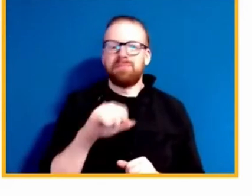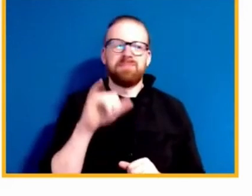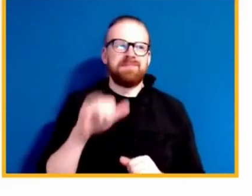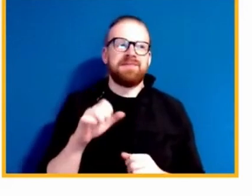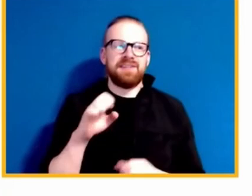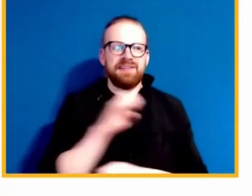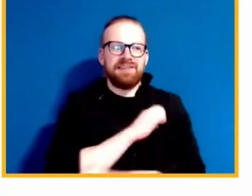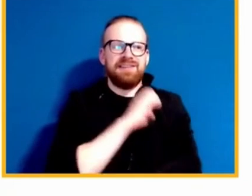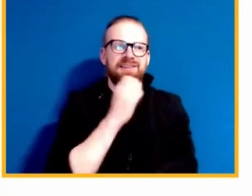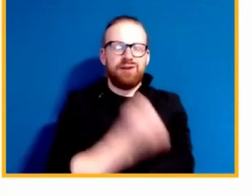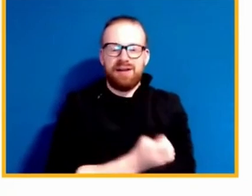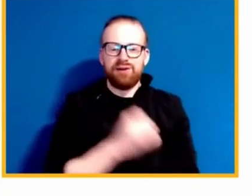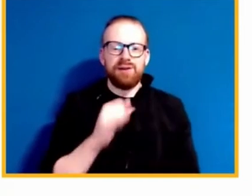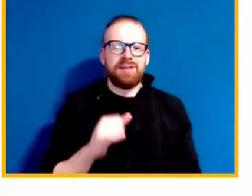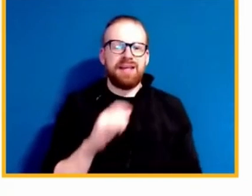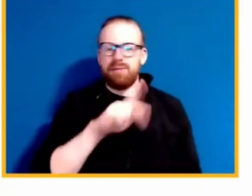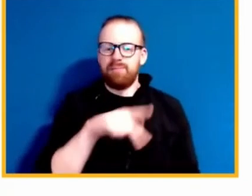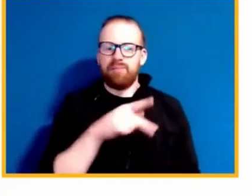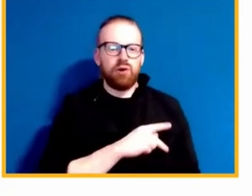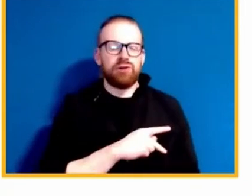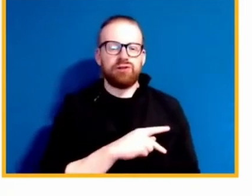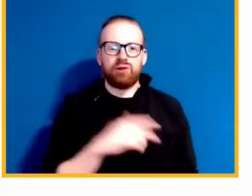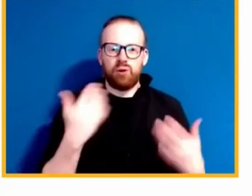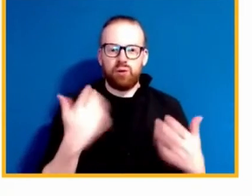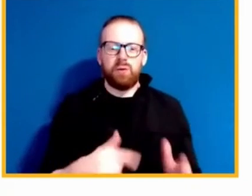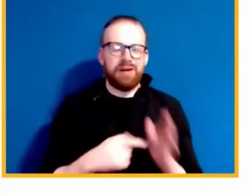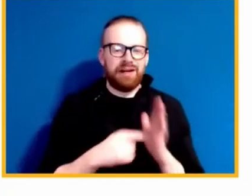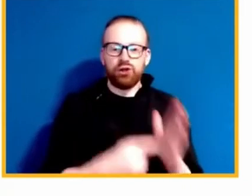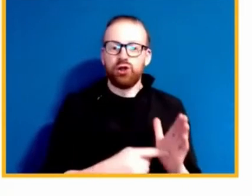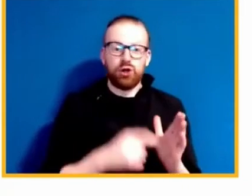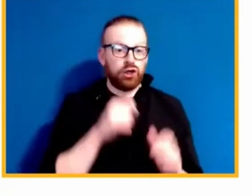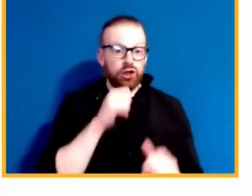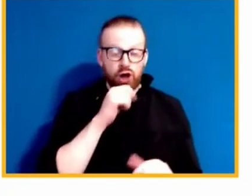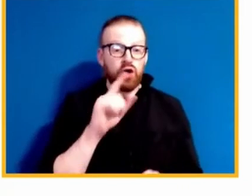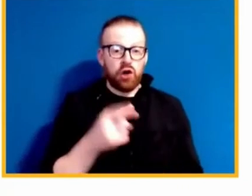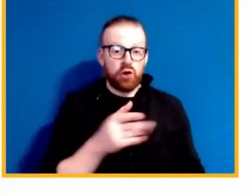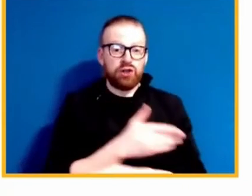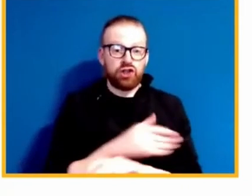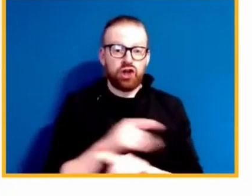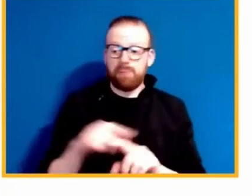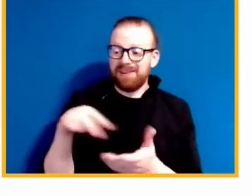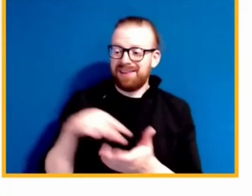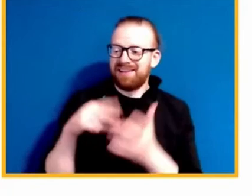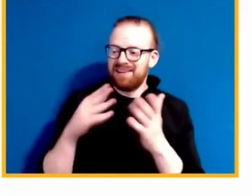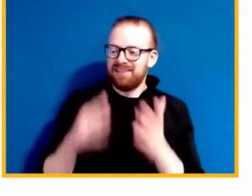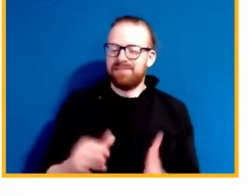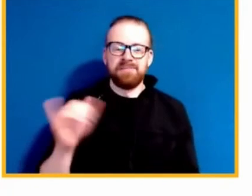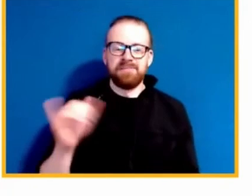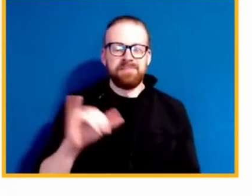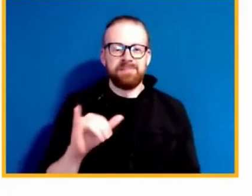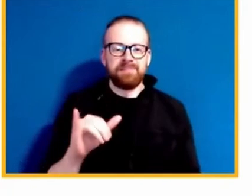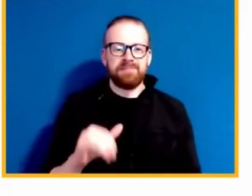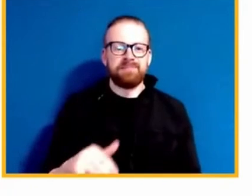energy, that kind of personality coming out of not just the song, but the dancers as well. And Kendi, I know